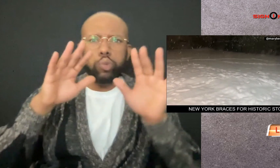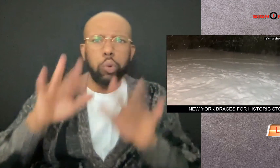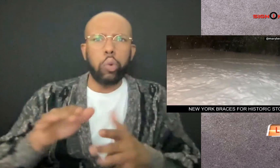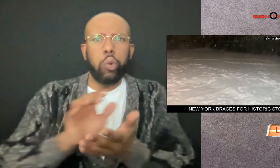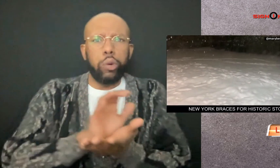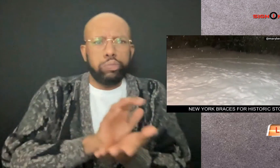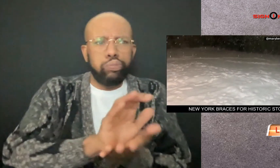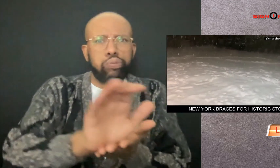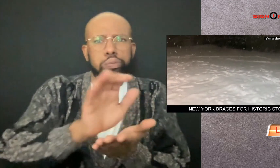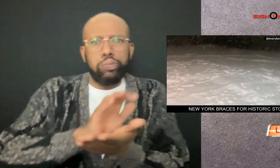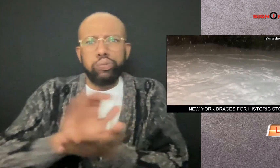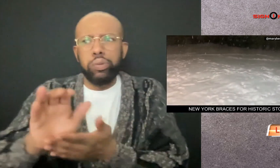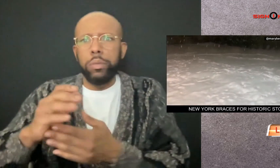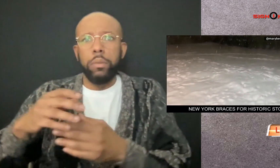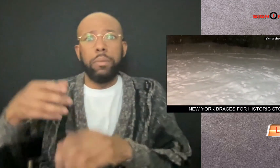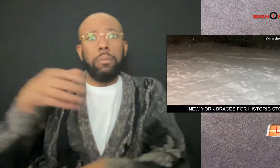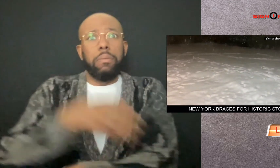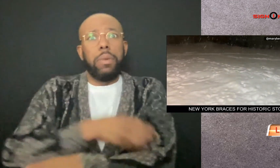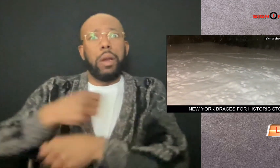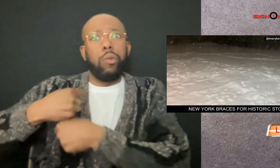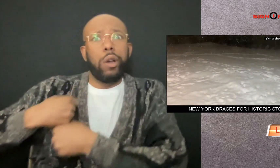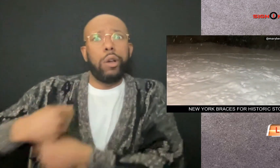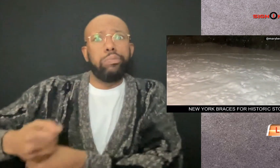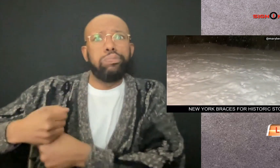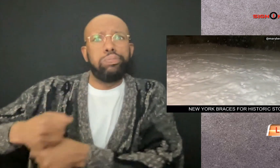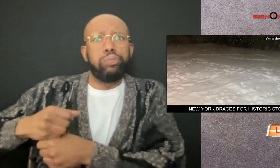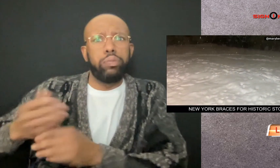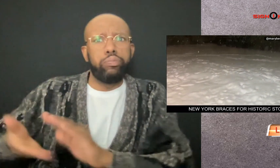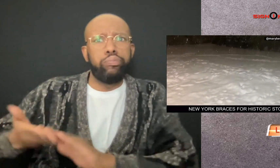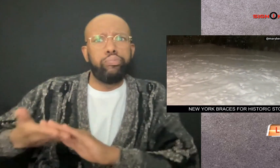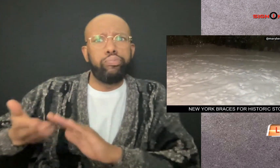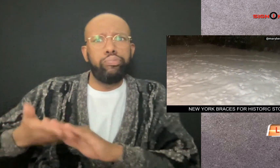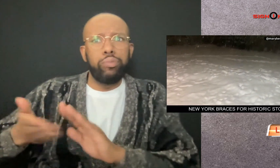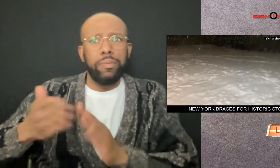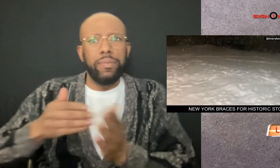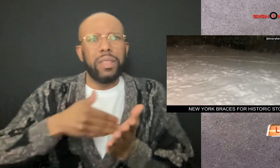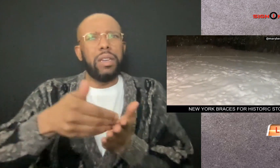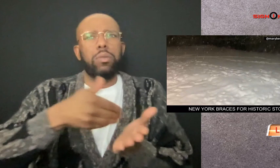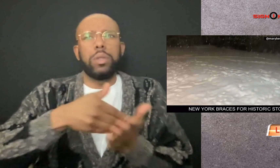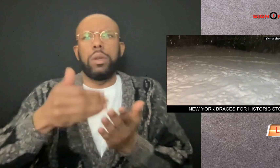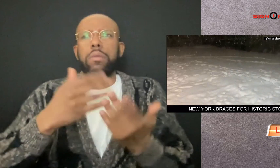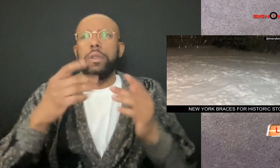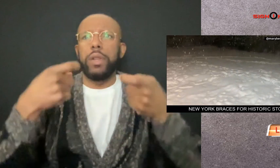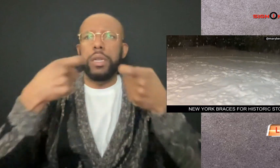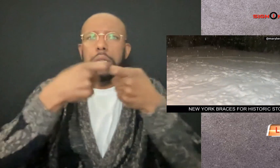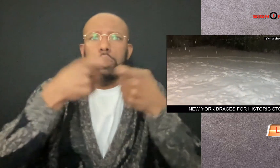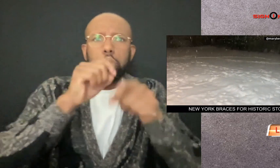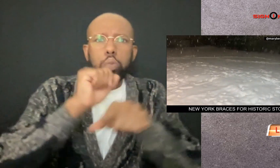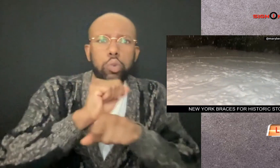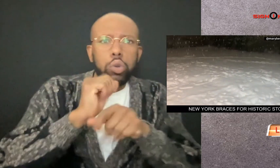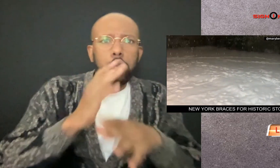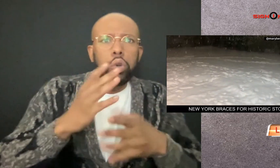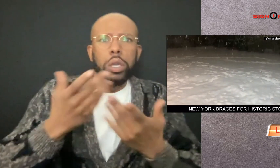hundreds of snowplows generators and thousands of utility workers and tons of salt